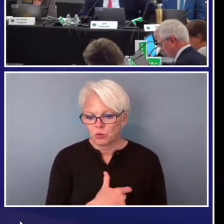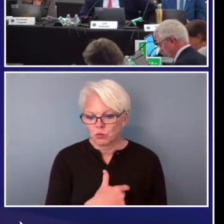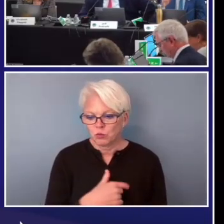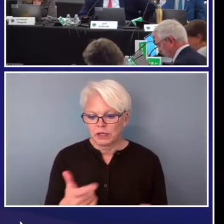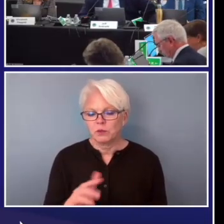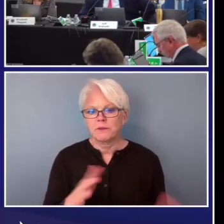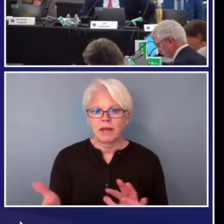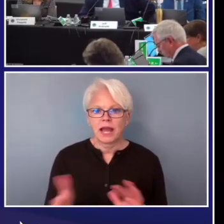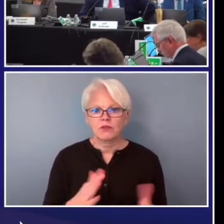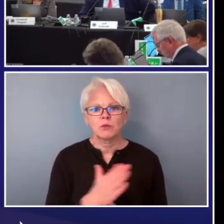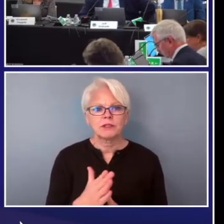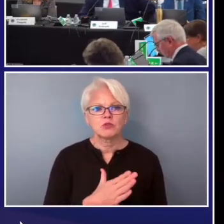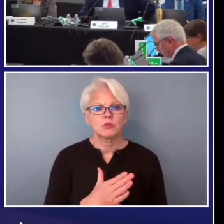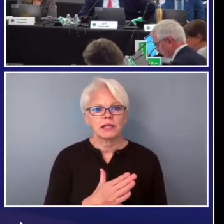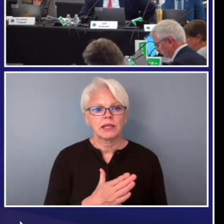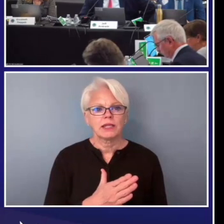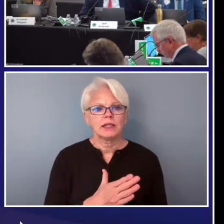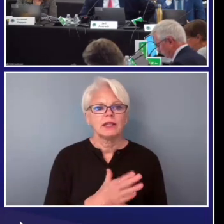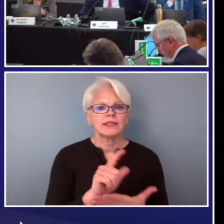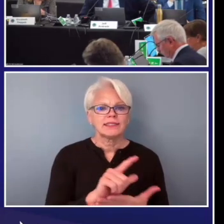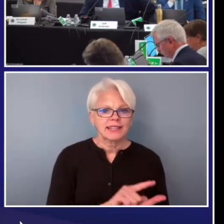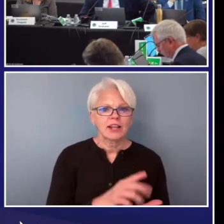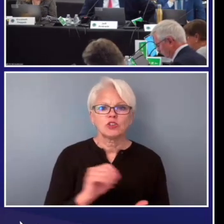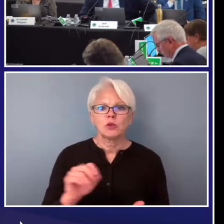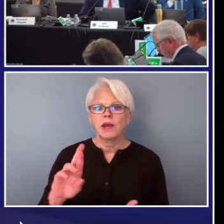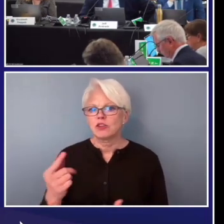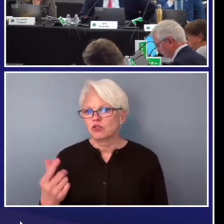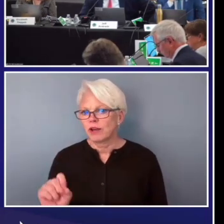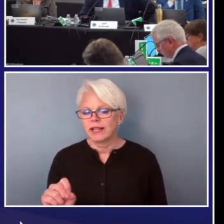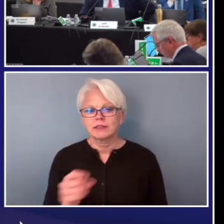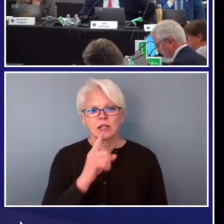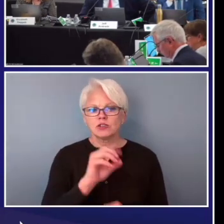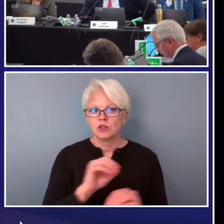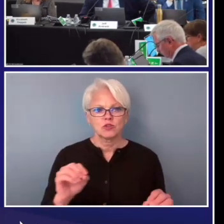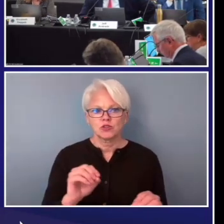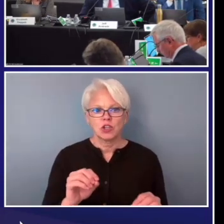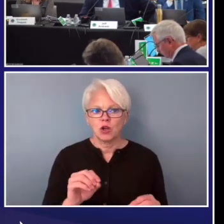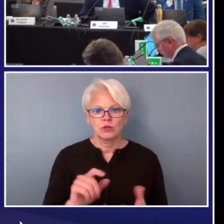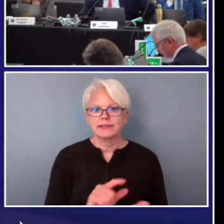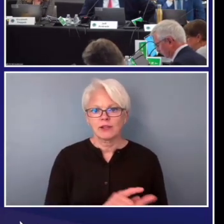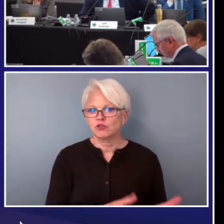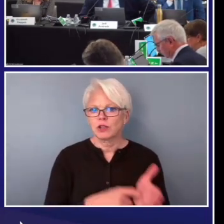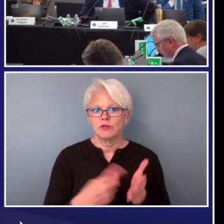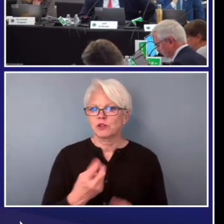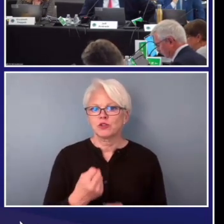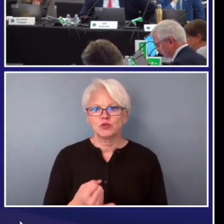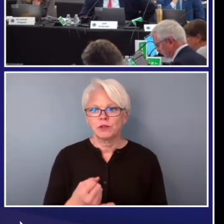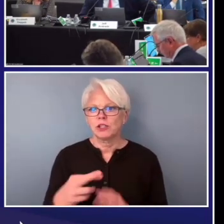the statute and the regs, and so there isn't a statutory requirement for the two-year rule. And so that's why we removed it the two-year rule.